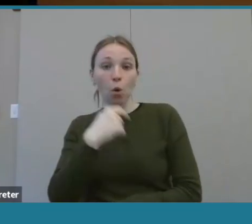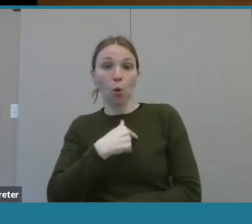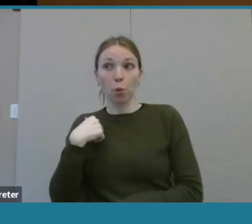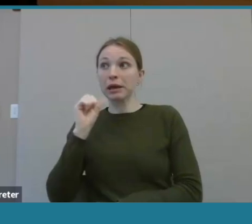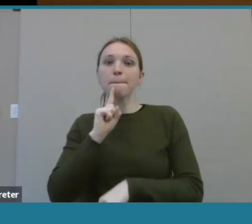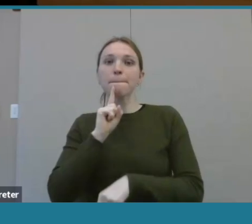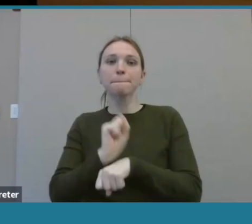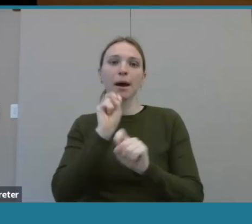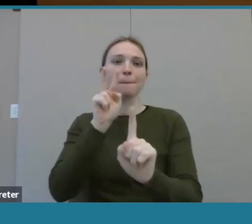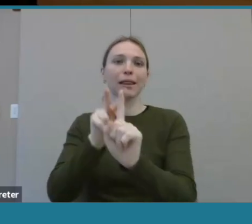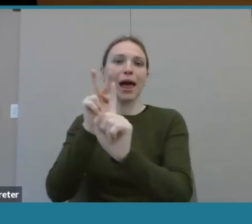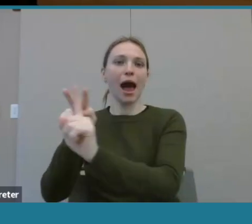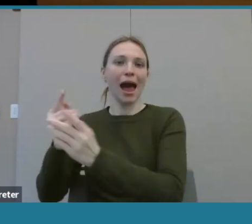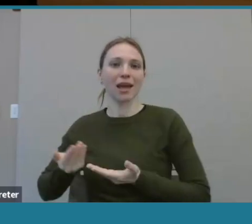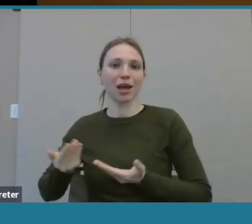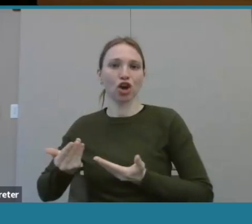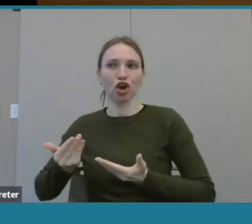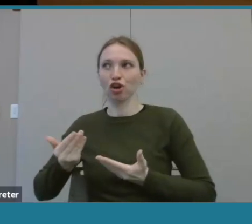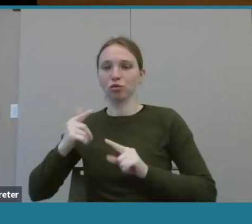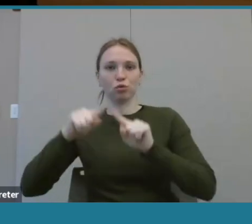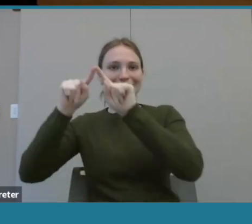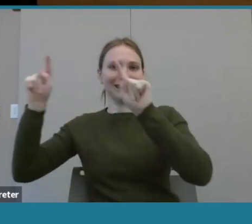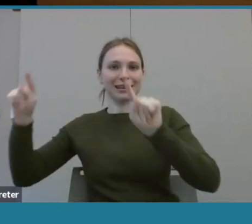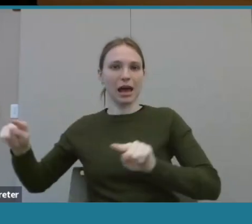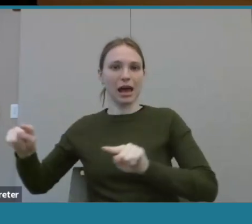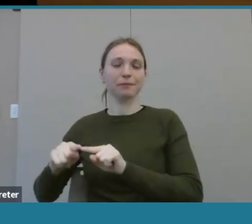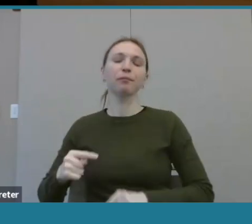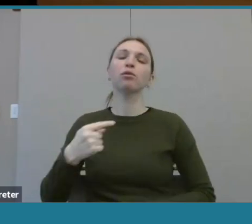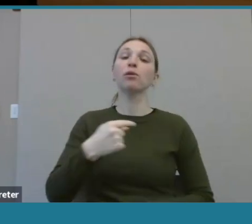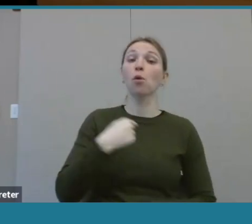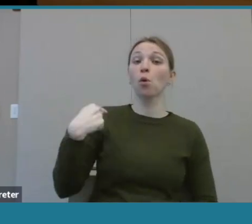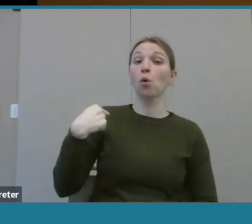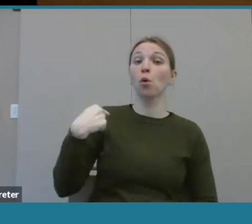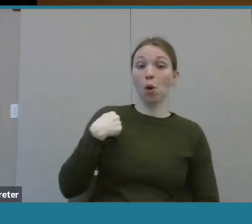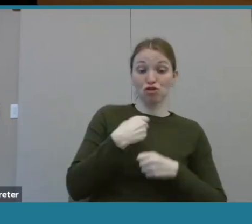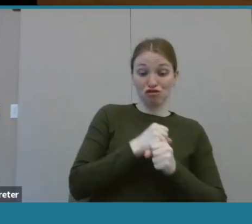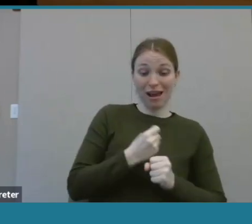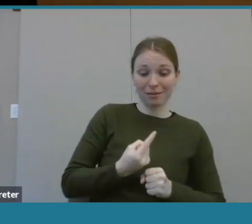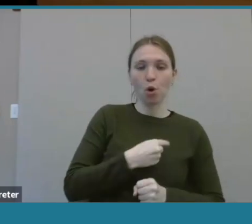exhibit signage here on Grounds. So we were sort of evaluating both the things we created and the processes that we used.